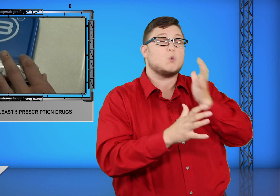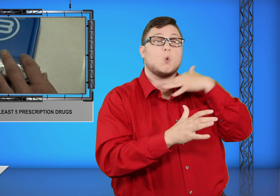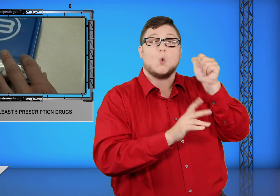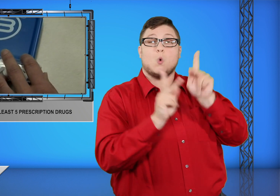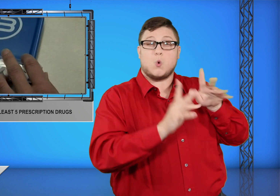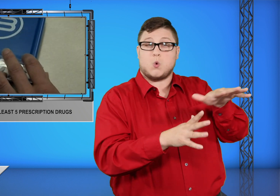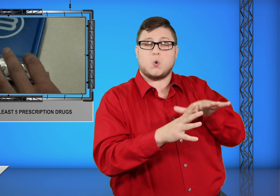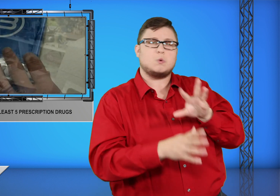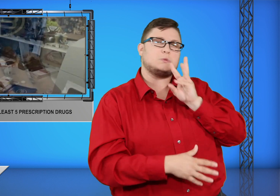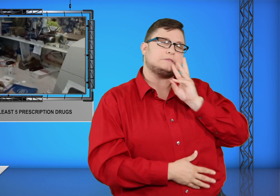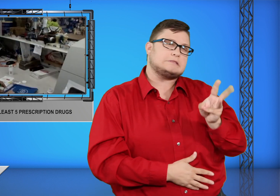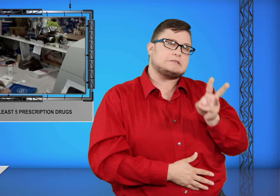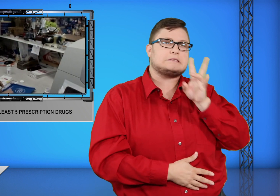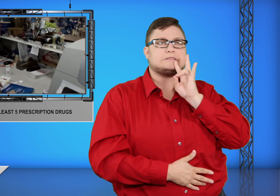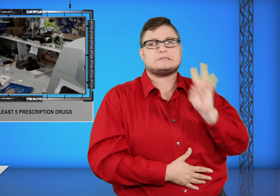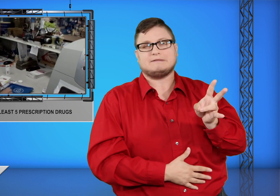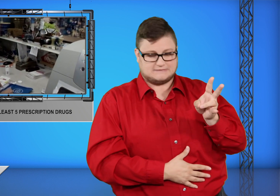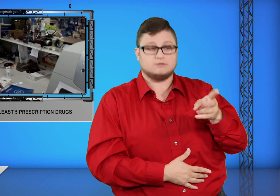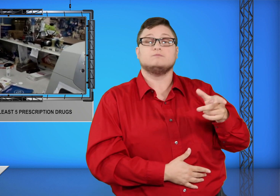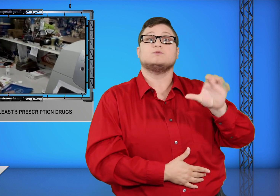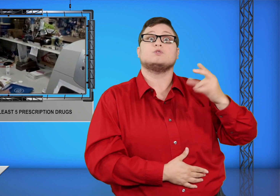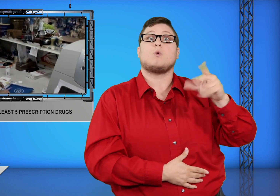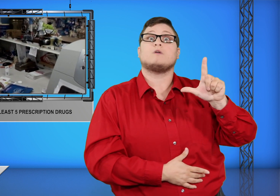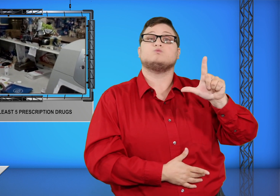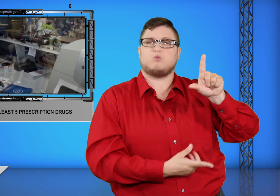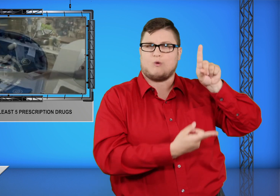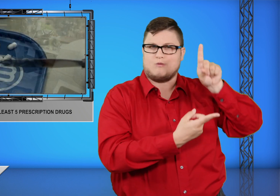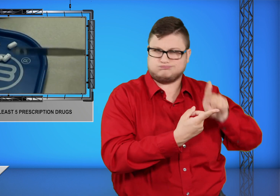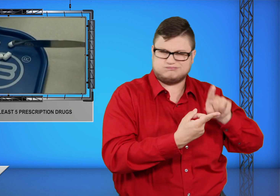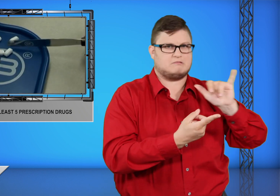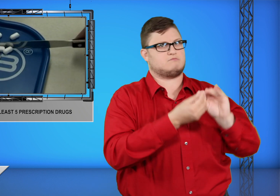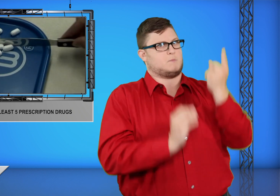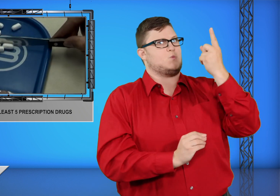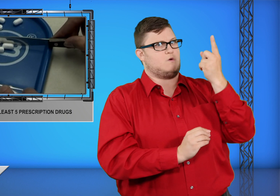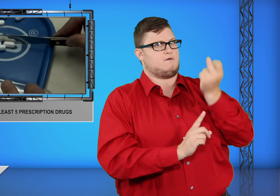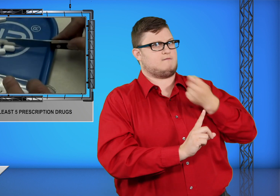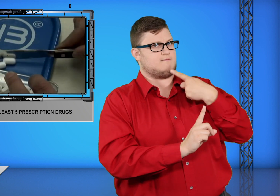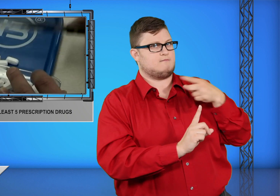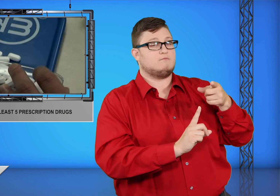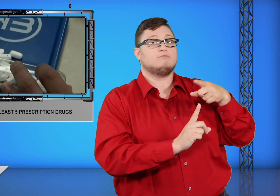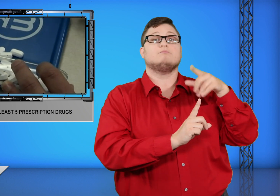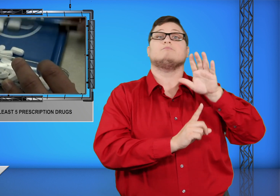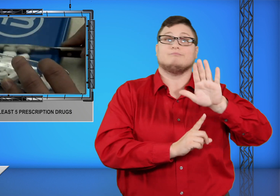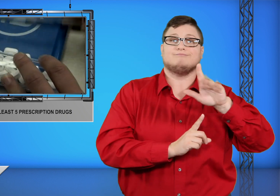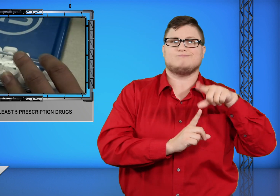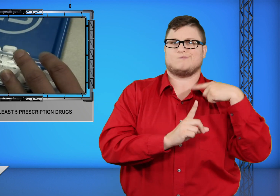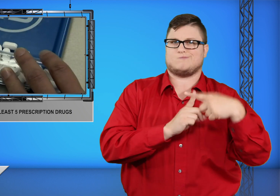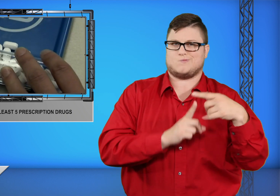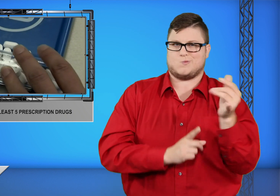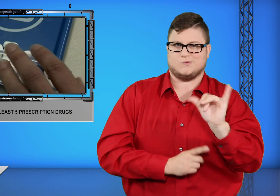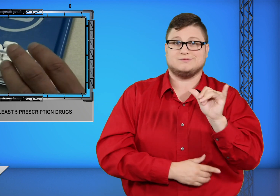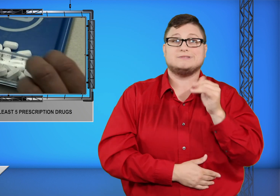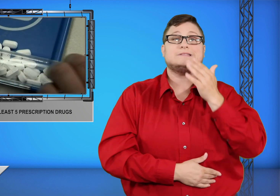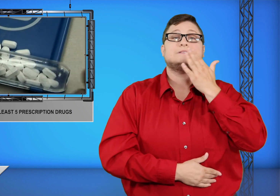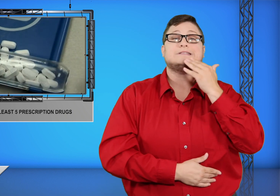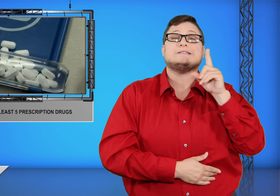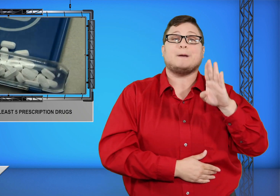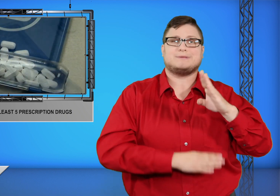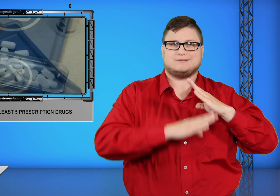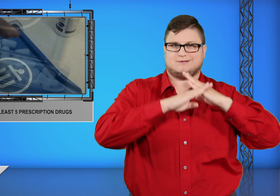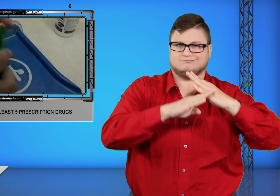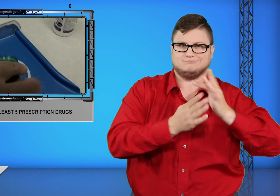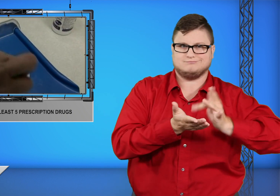For the older set, cholesterol-lowering drugs continue to be a favorite but also antidiabetic